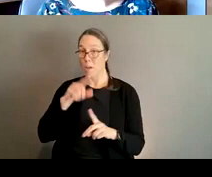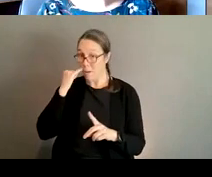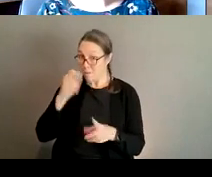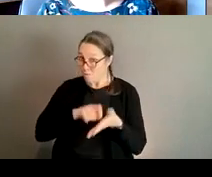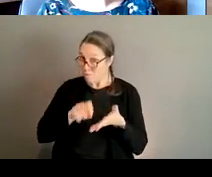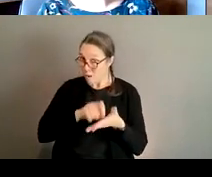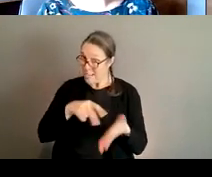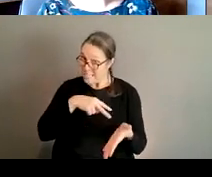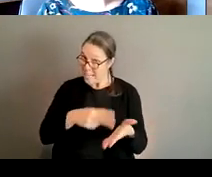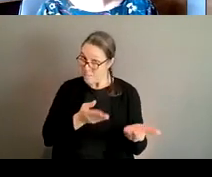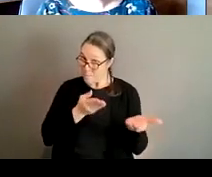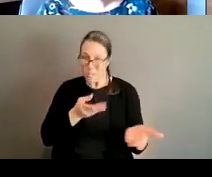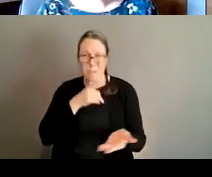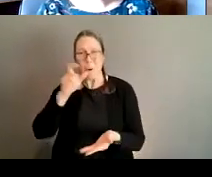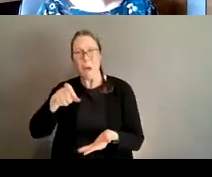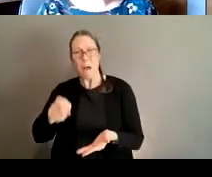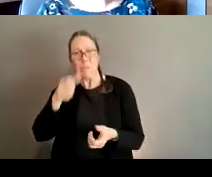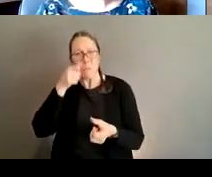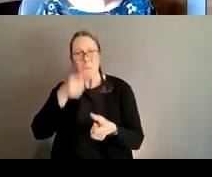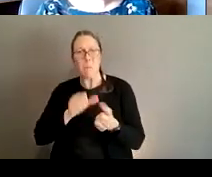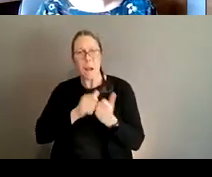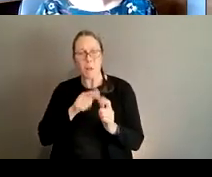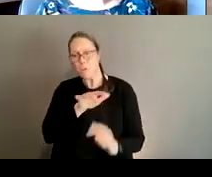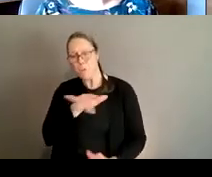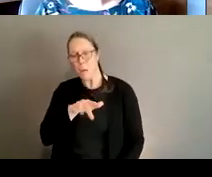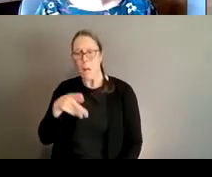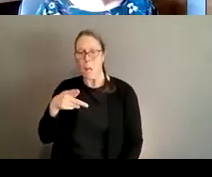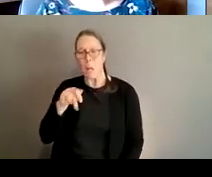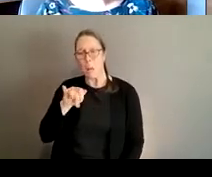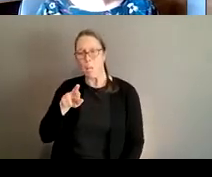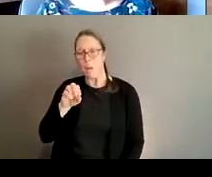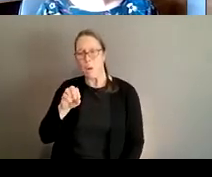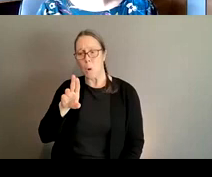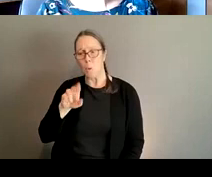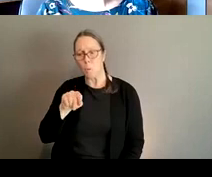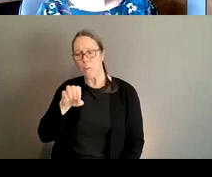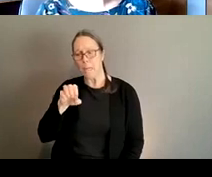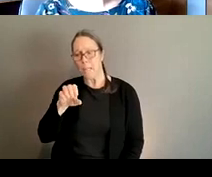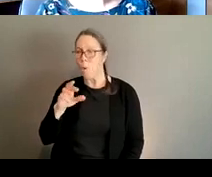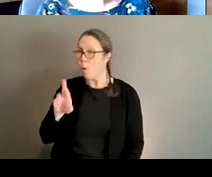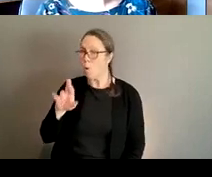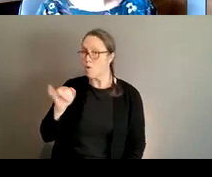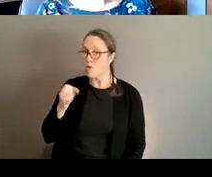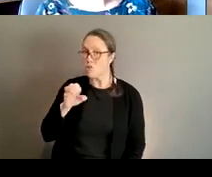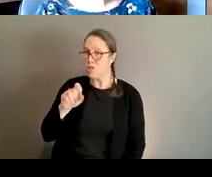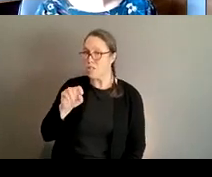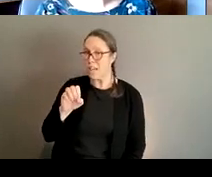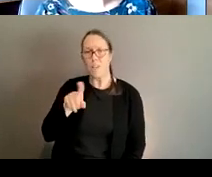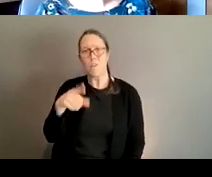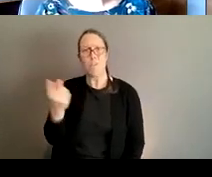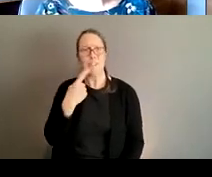to remember how to spell Jeté or Pirouette or anything of that matter. You can just say dance, or